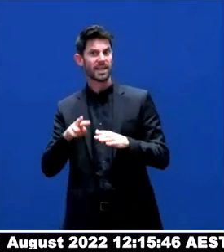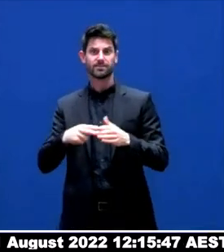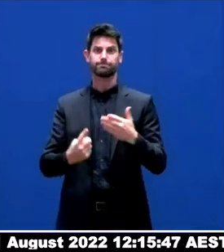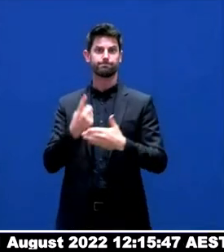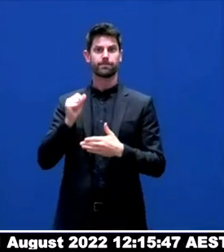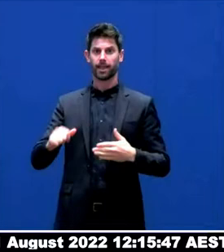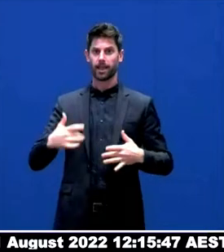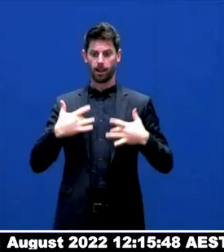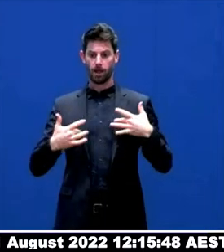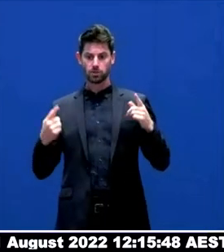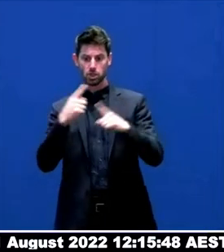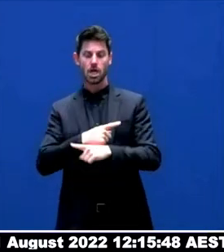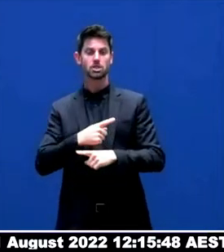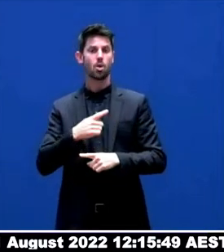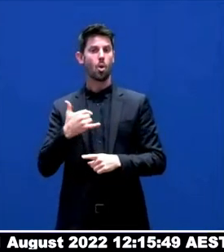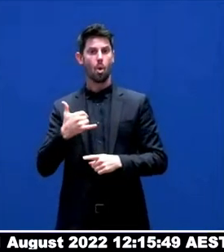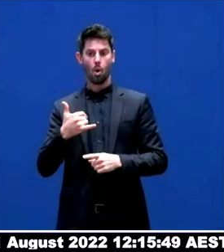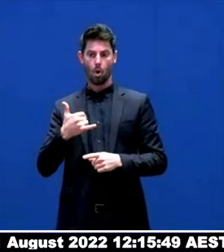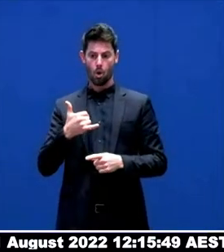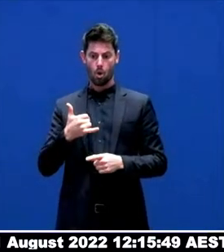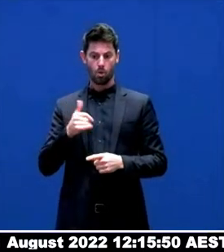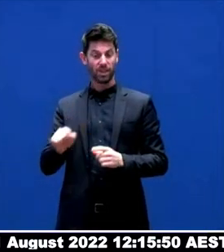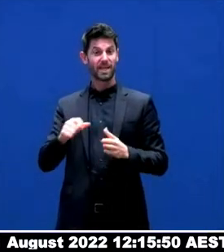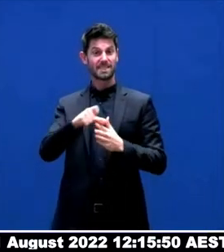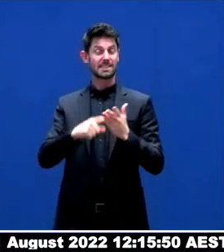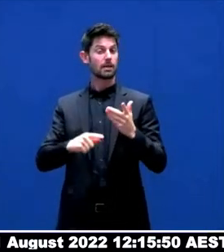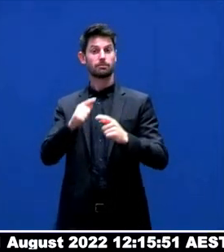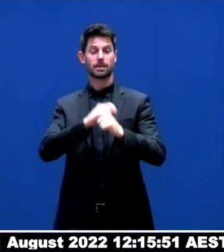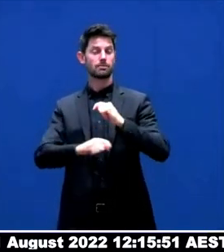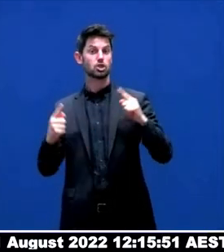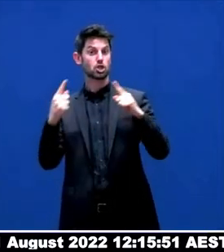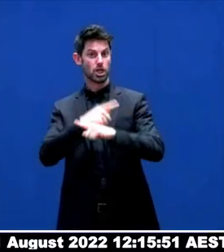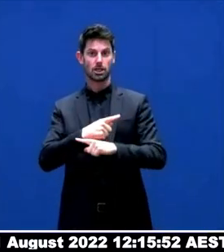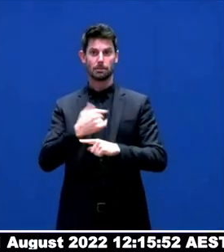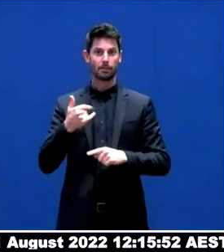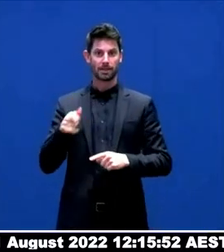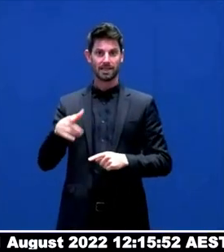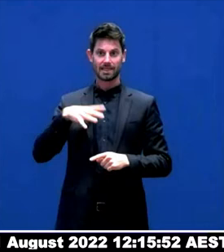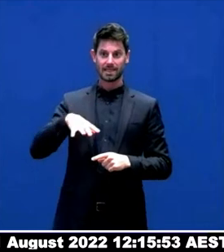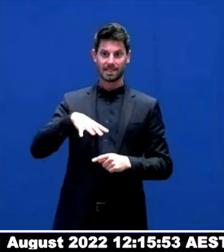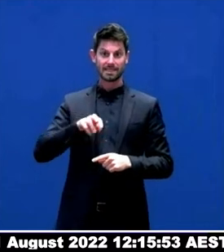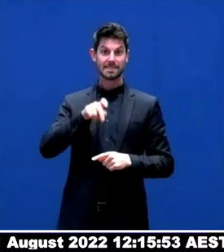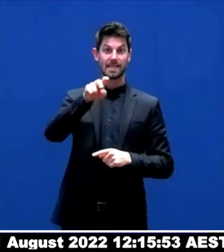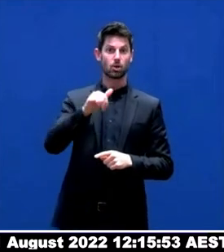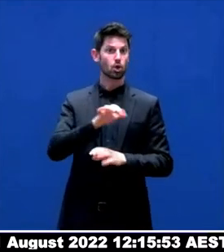what the accessibility might be, if they're an applicant with disability. Whether they need steps or they don't need steps or whatever it might be?